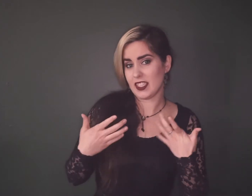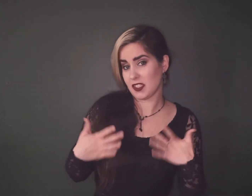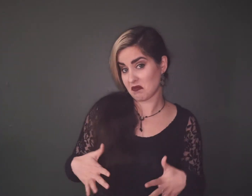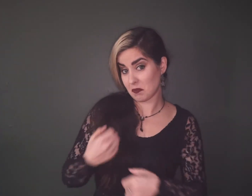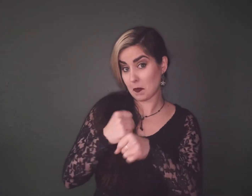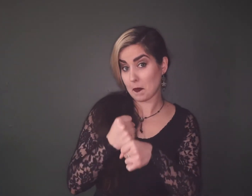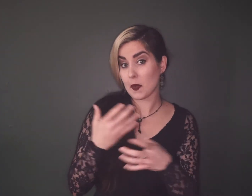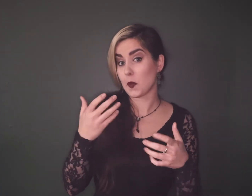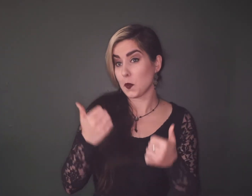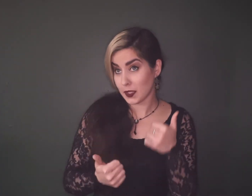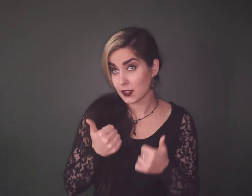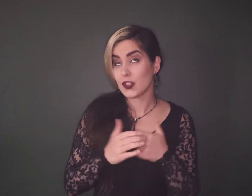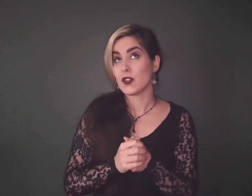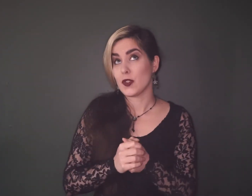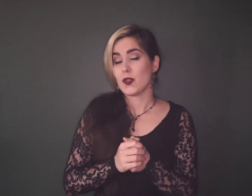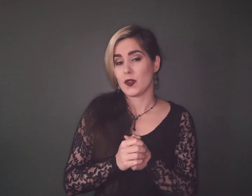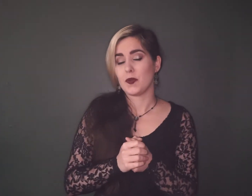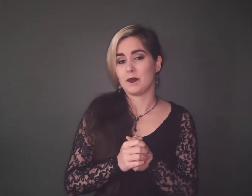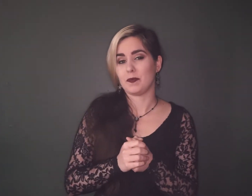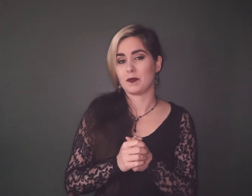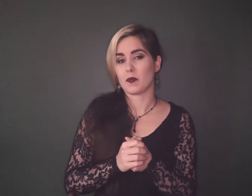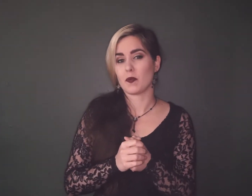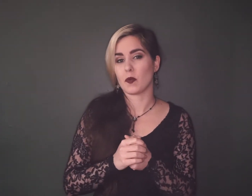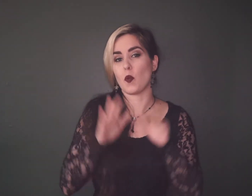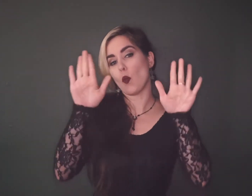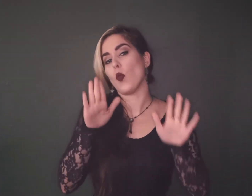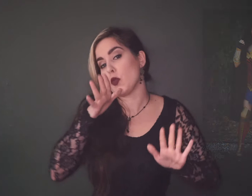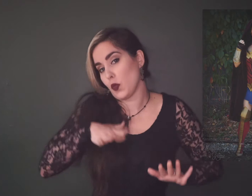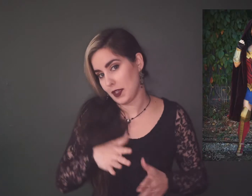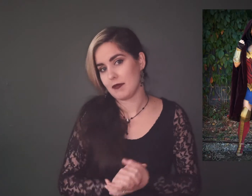So far my toughest costume to make has been... Wonder Woman.